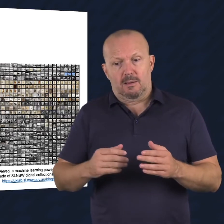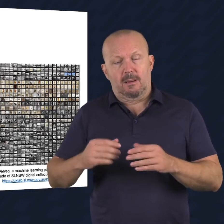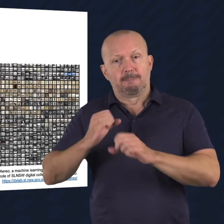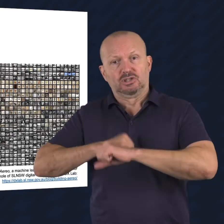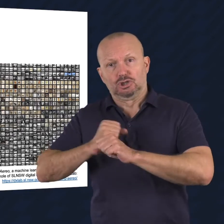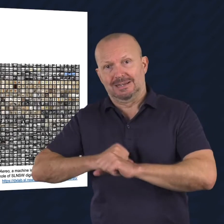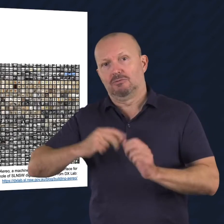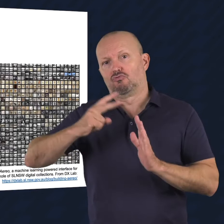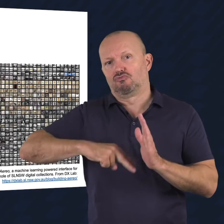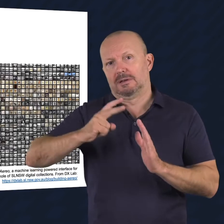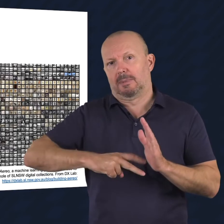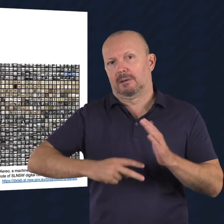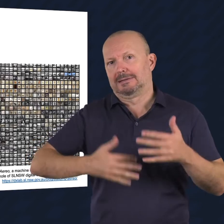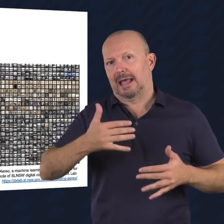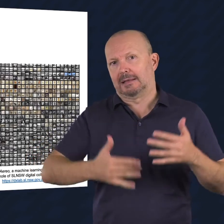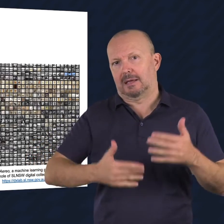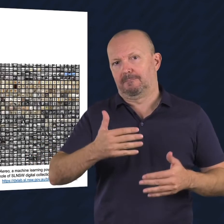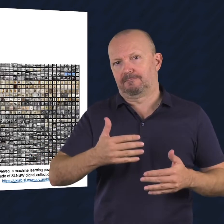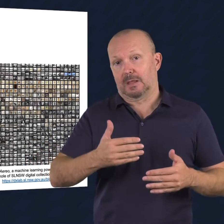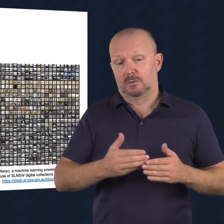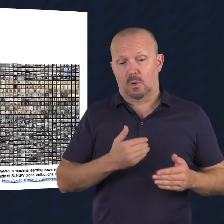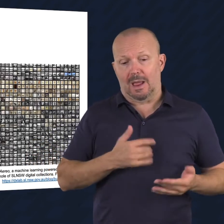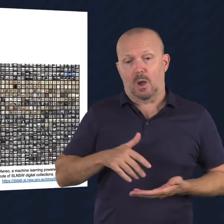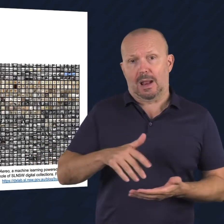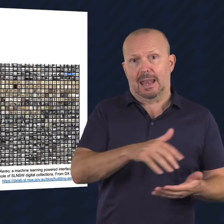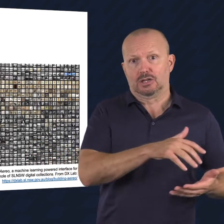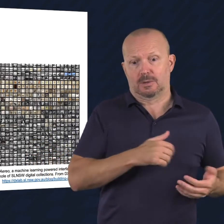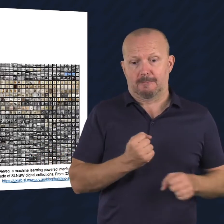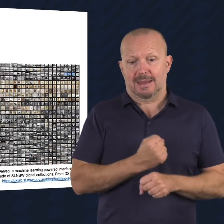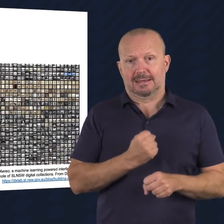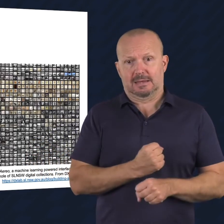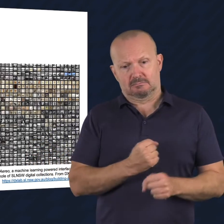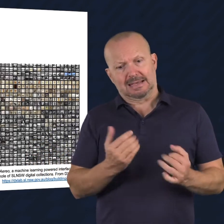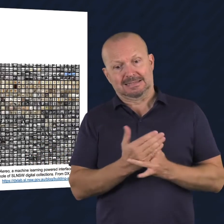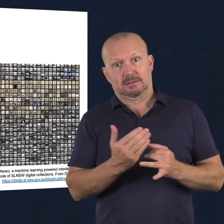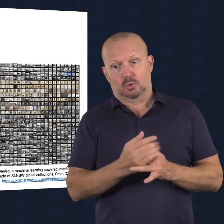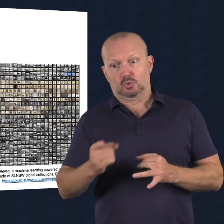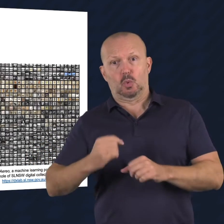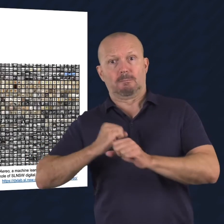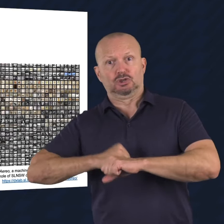machine readable data. The challenge of making our collections digitally accessible in a form that meets